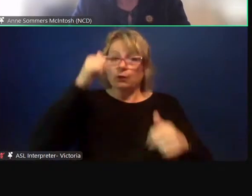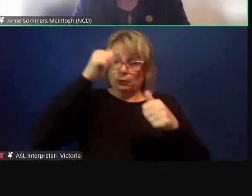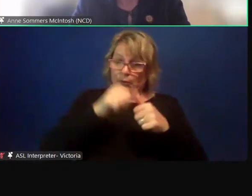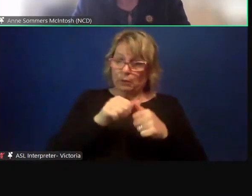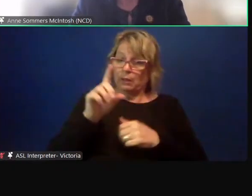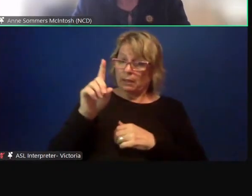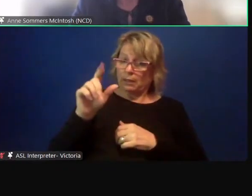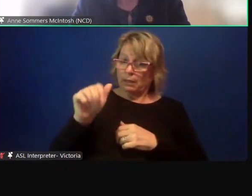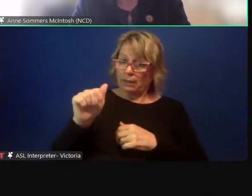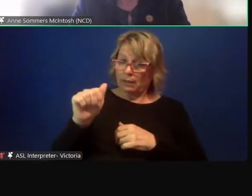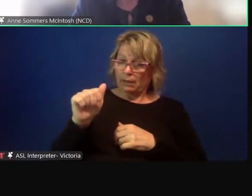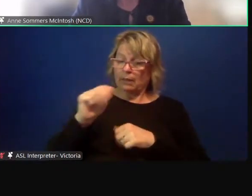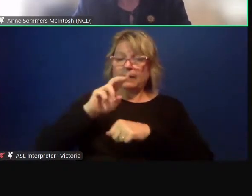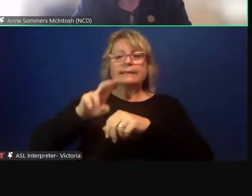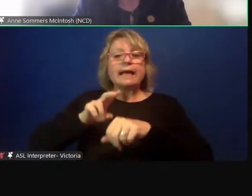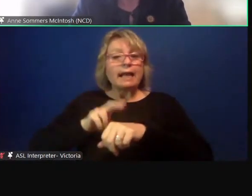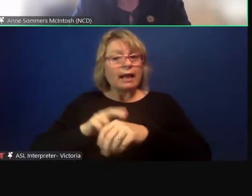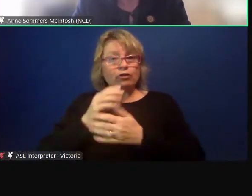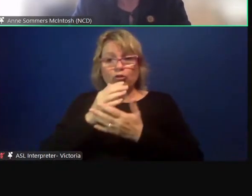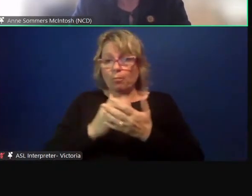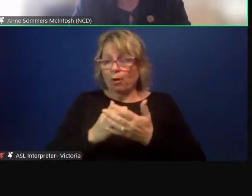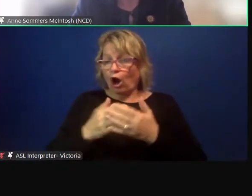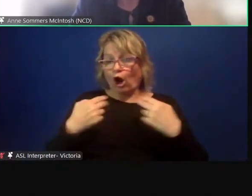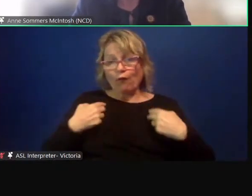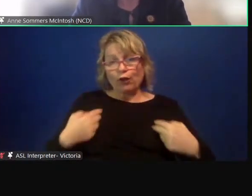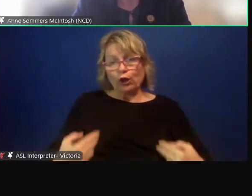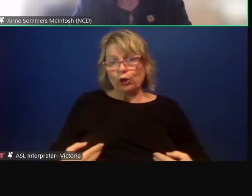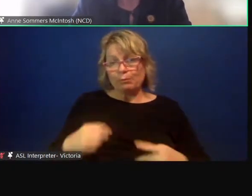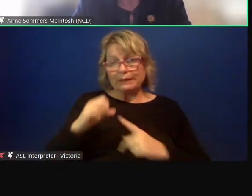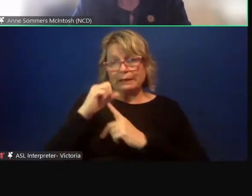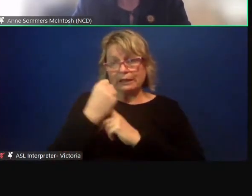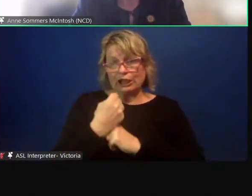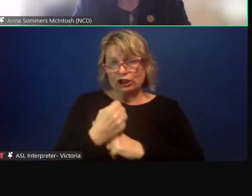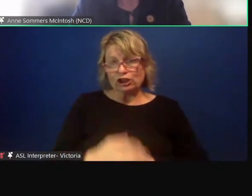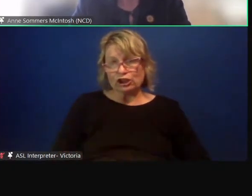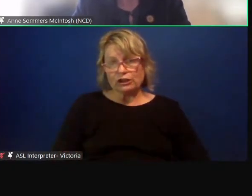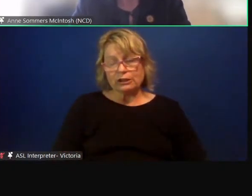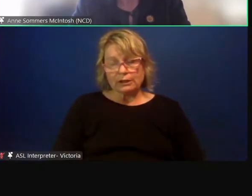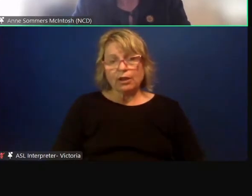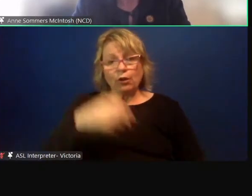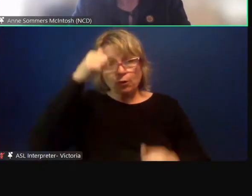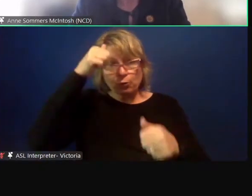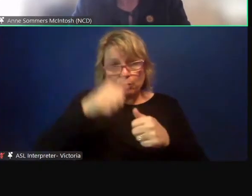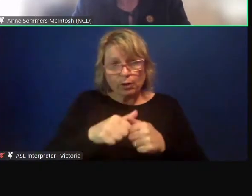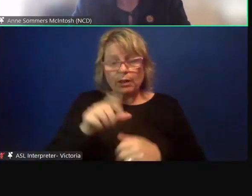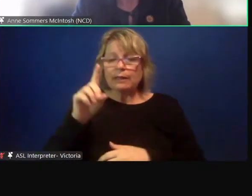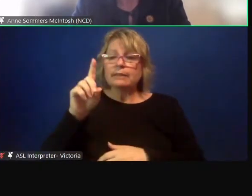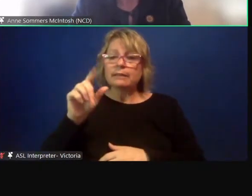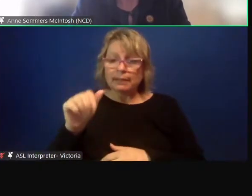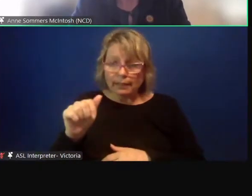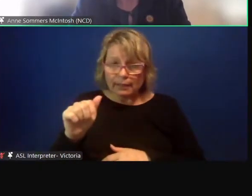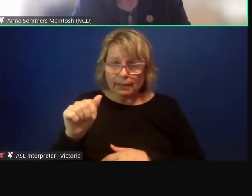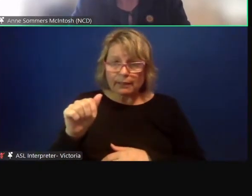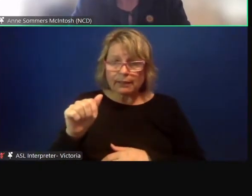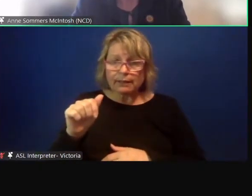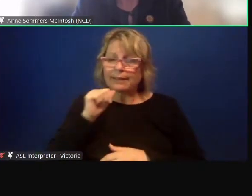is a natural part of the human condition. Let us remember that disability is not a characteristic